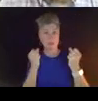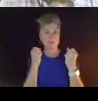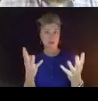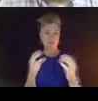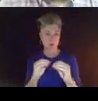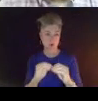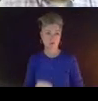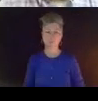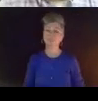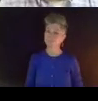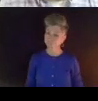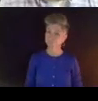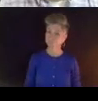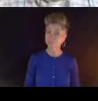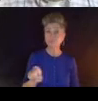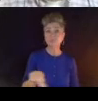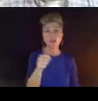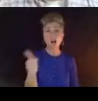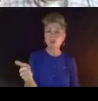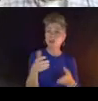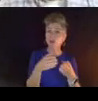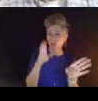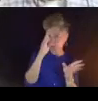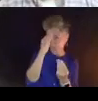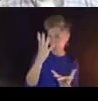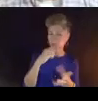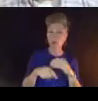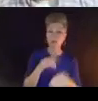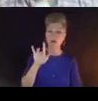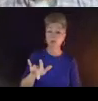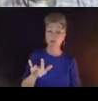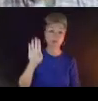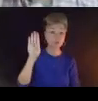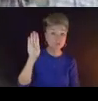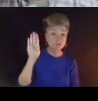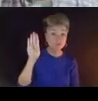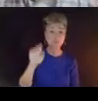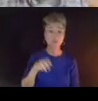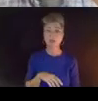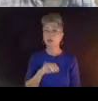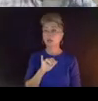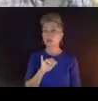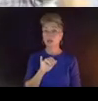The other piece of housekeeping is around raising your hand, so when we get to a point where we can do some question asking,